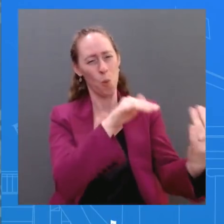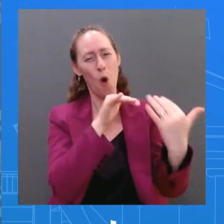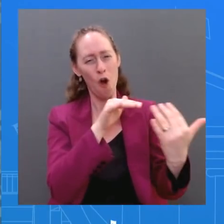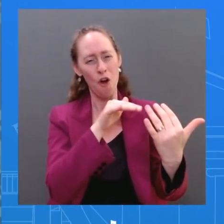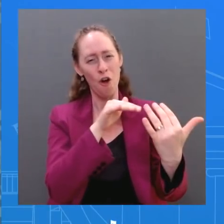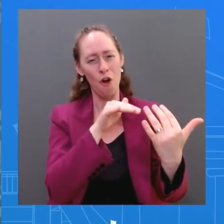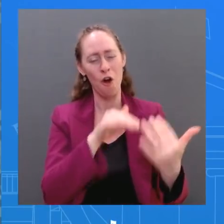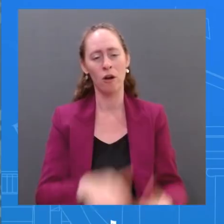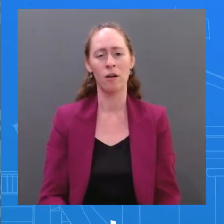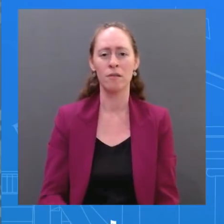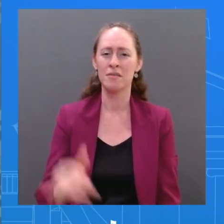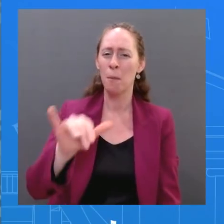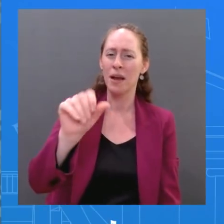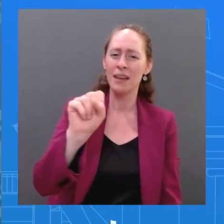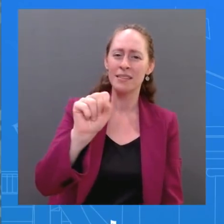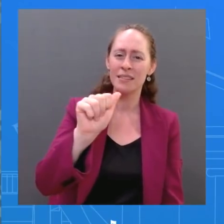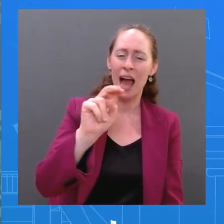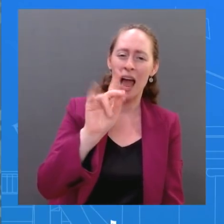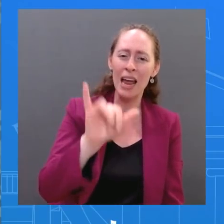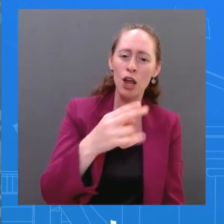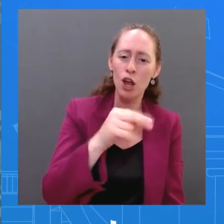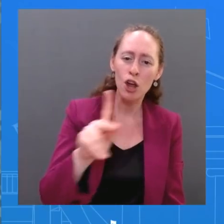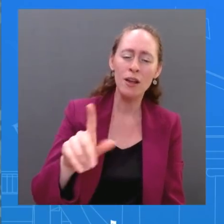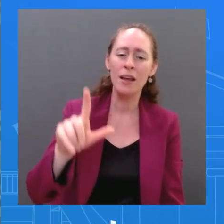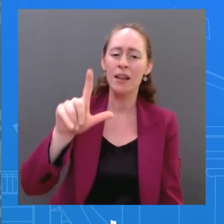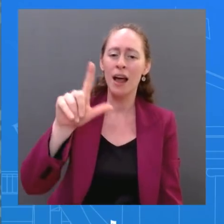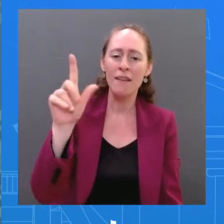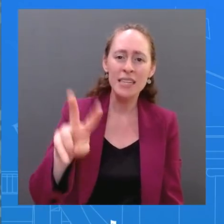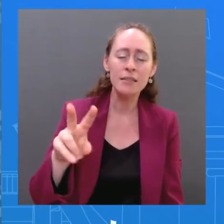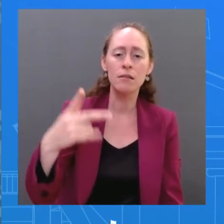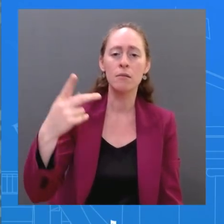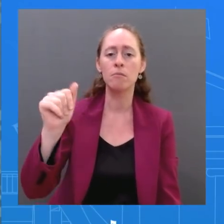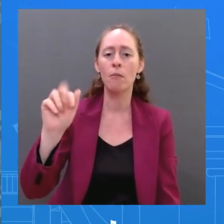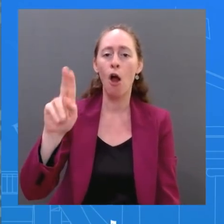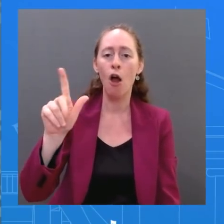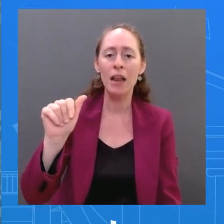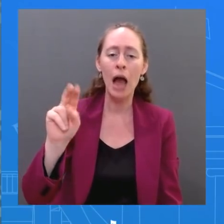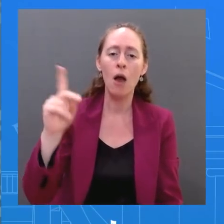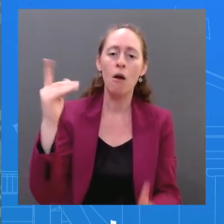And so, you -- it has -- it -- and you think about